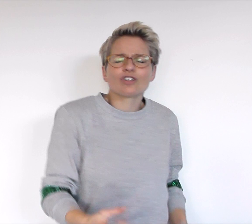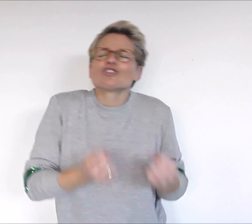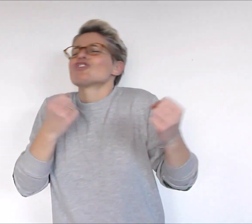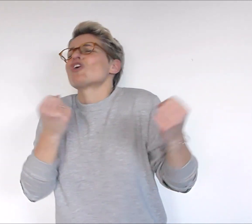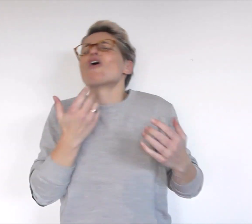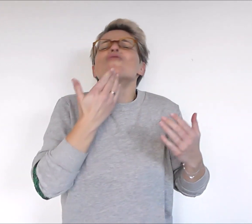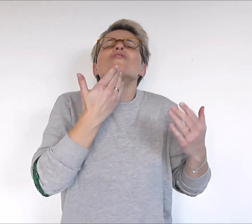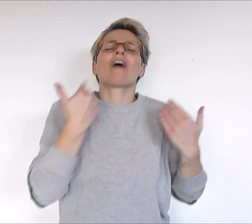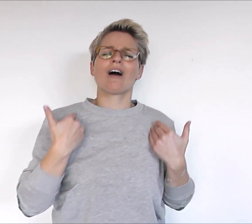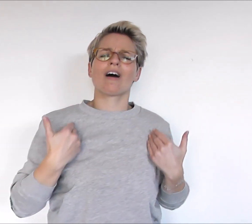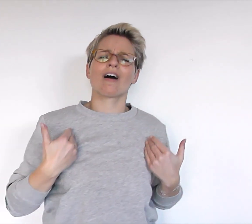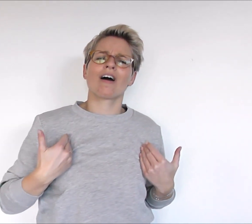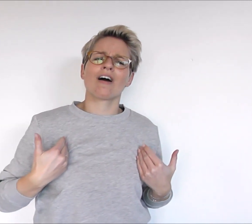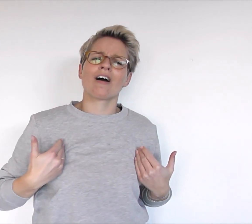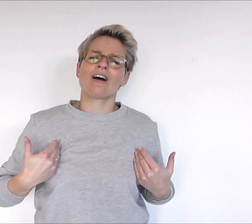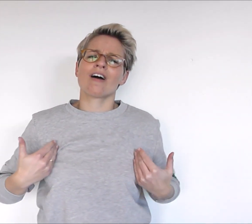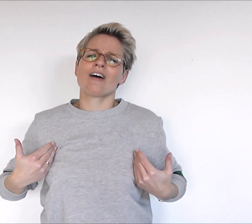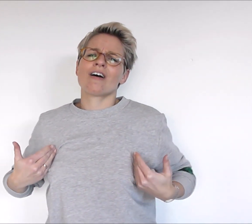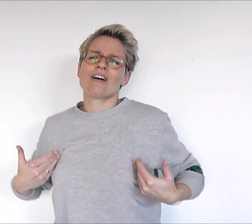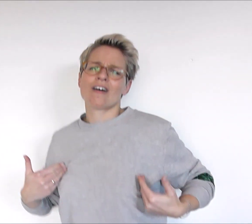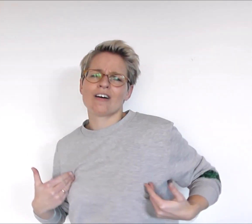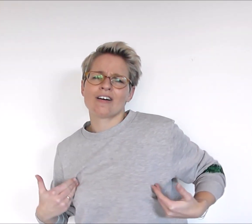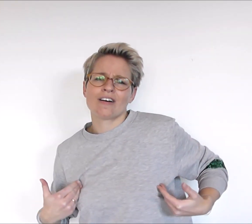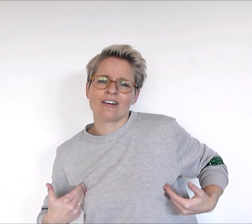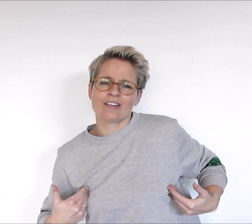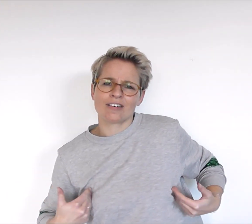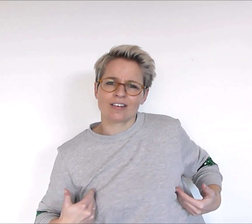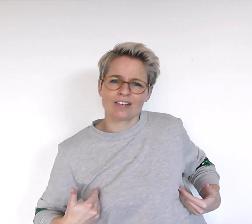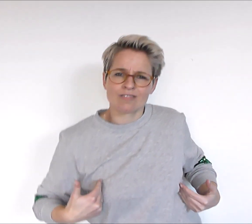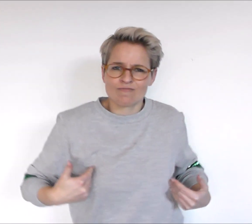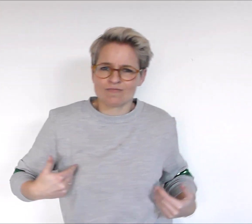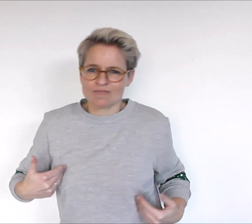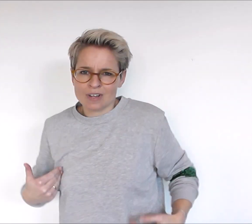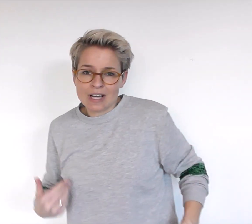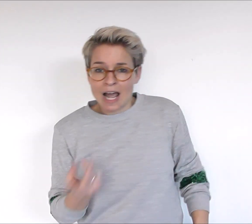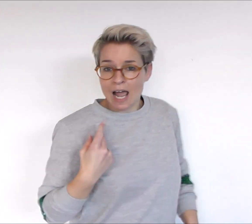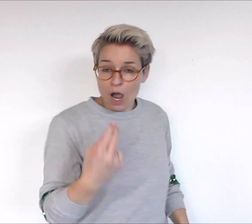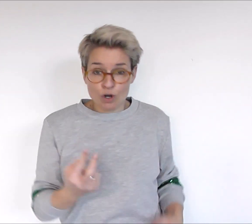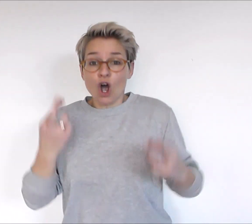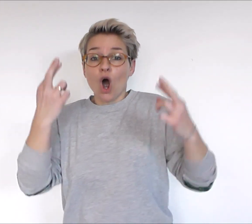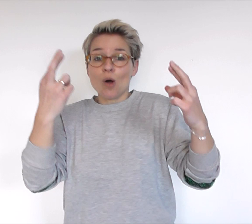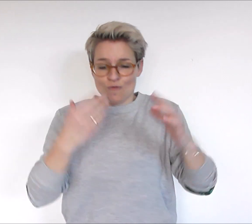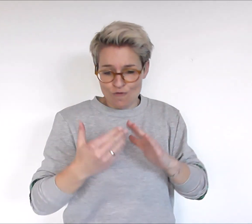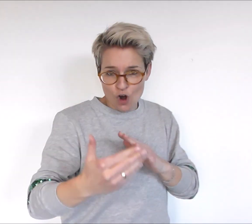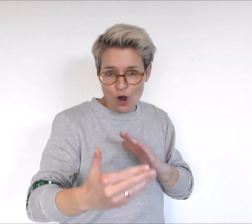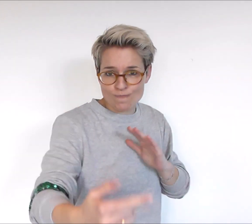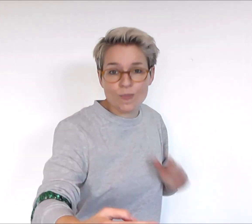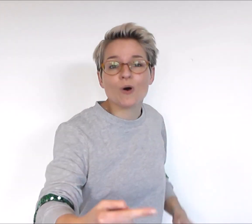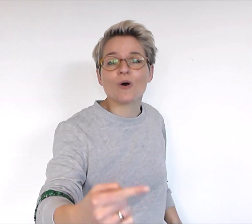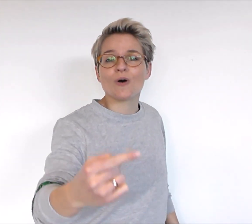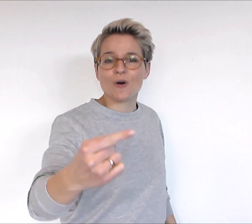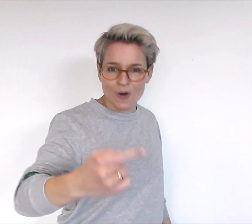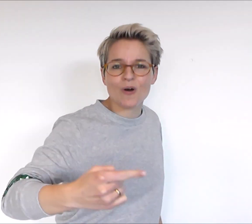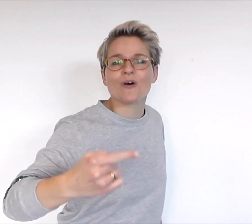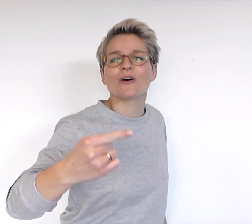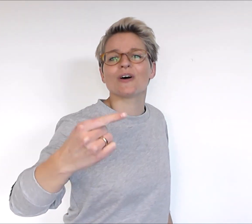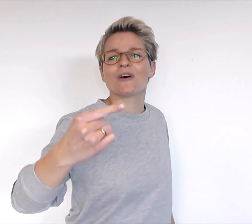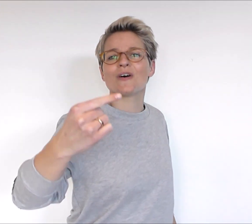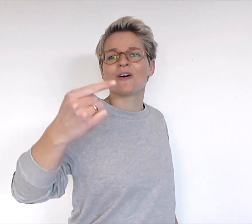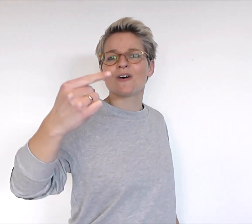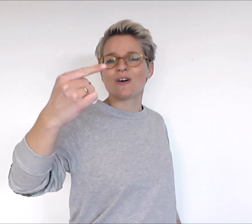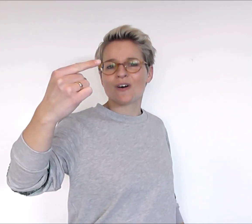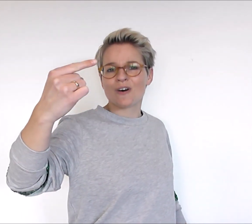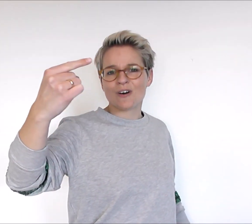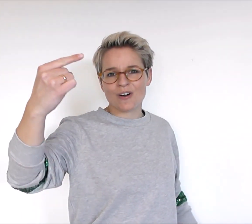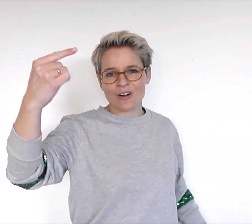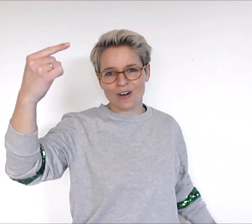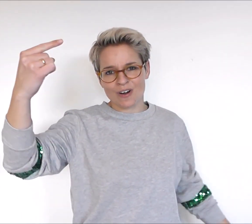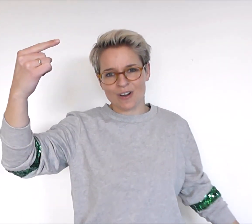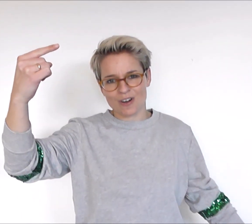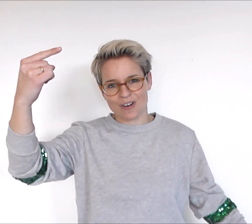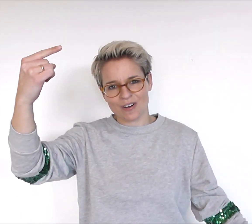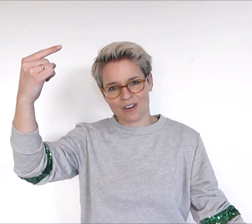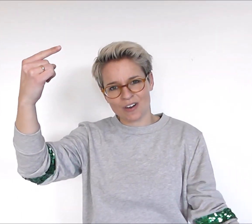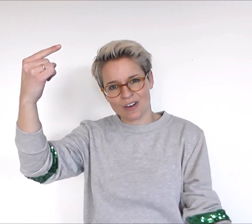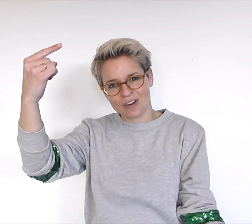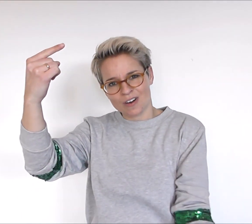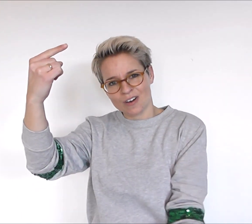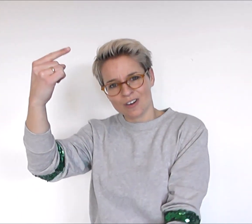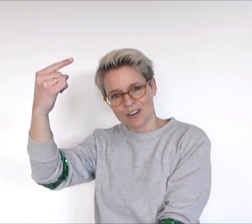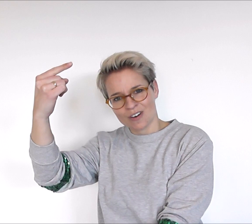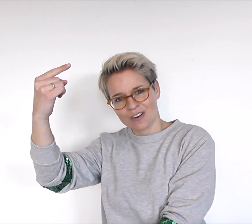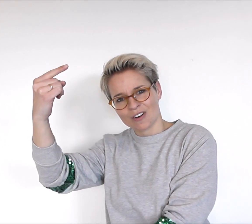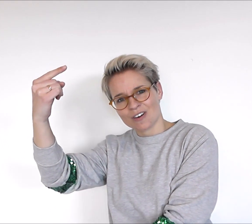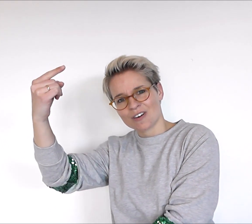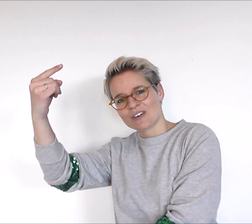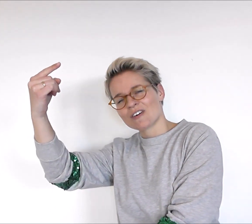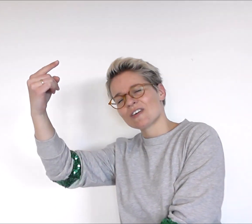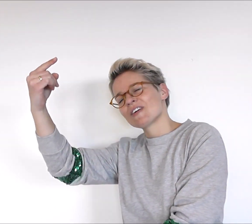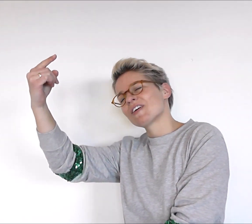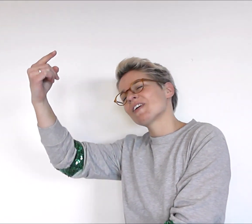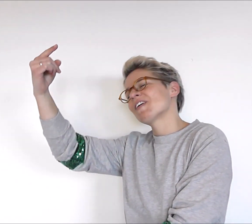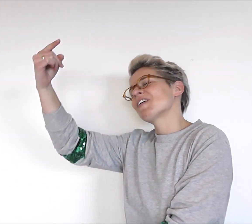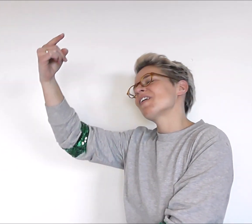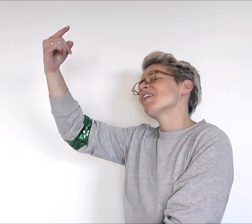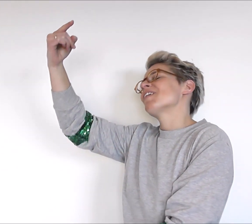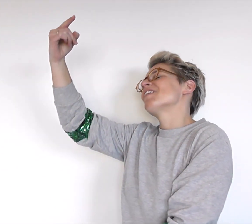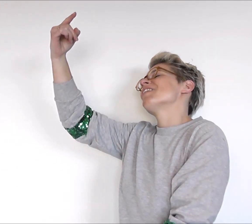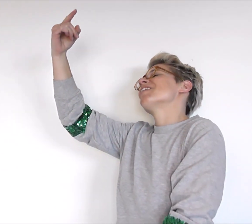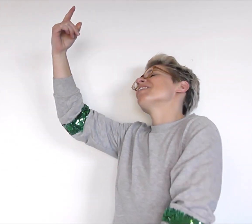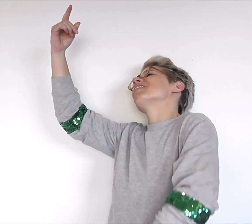And we're still so young And we hope for more